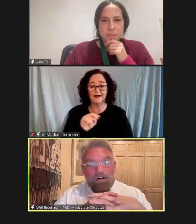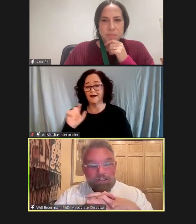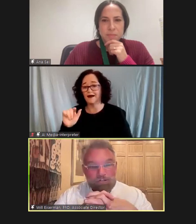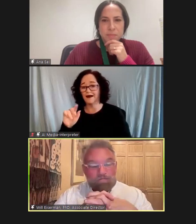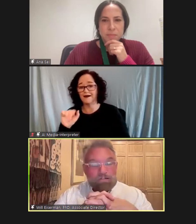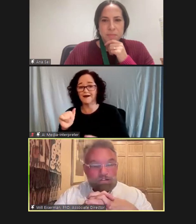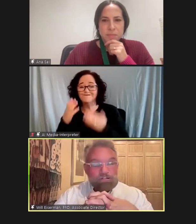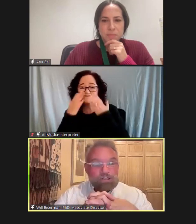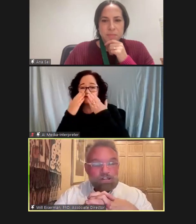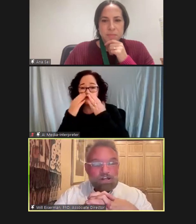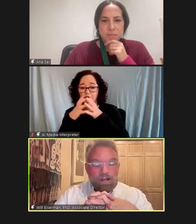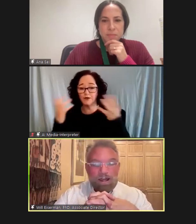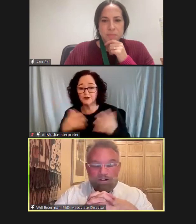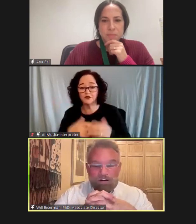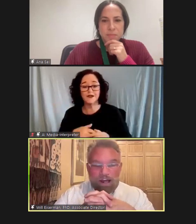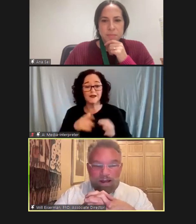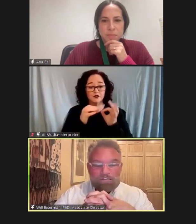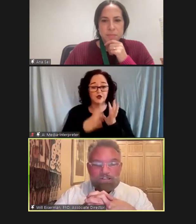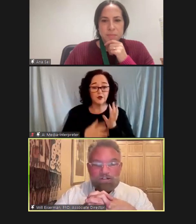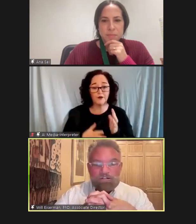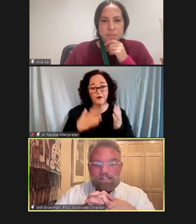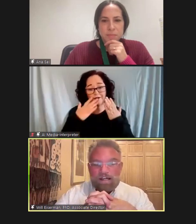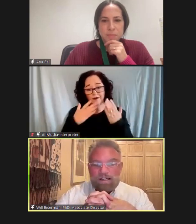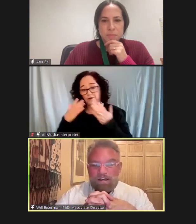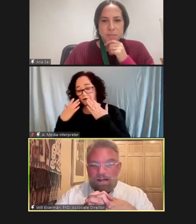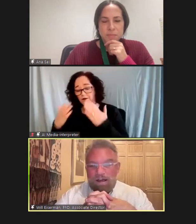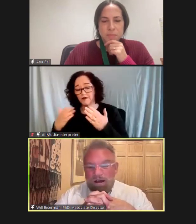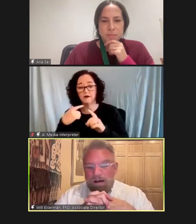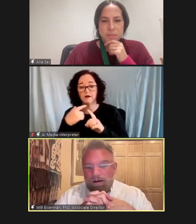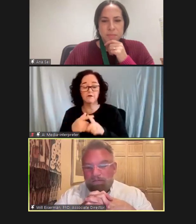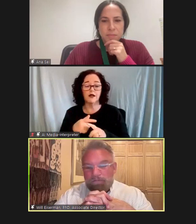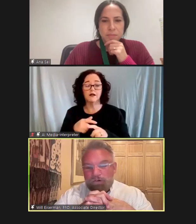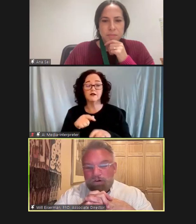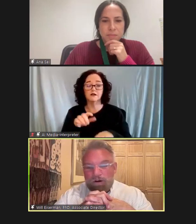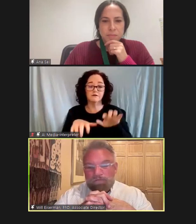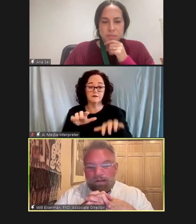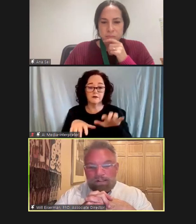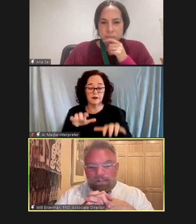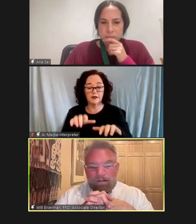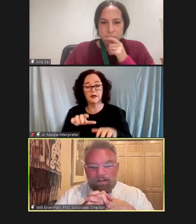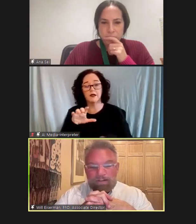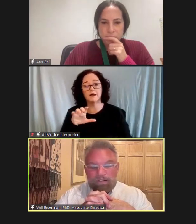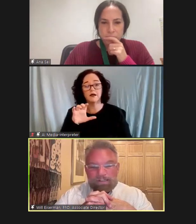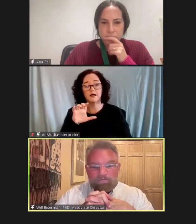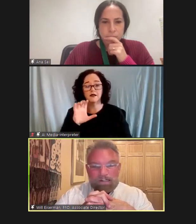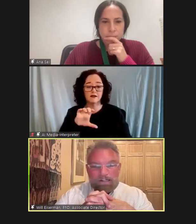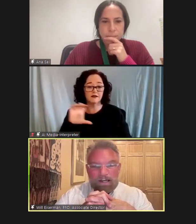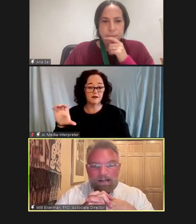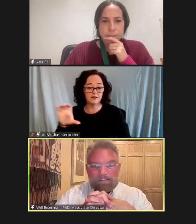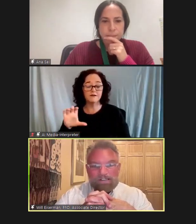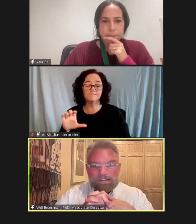interpreters and our captioner today um